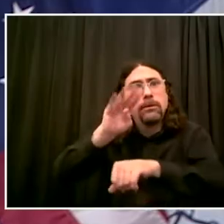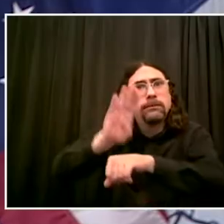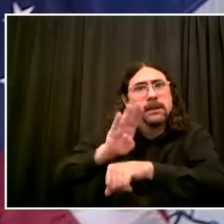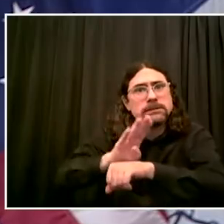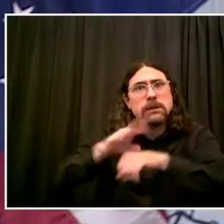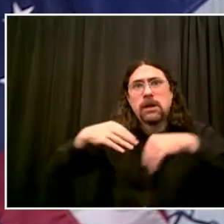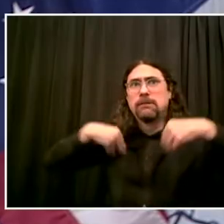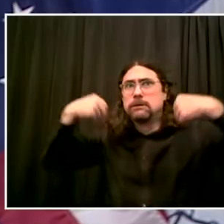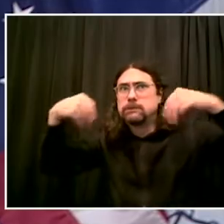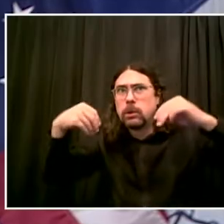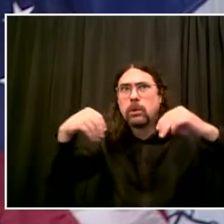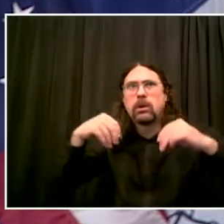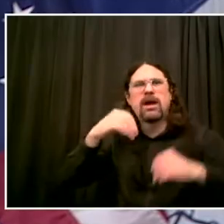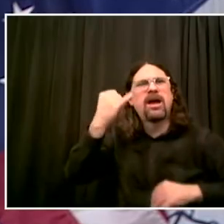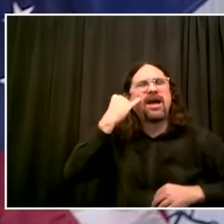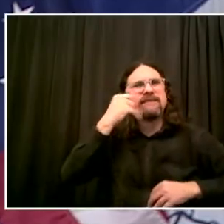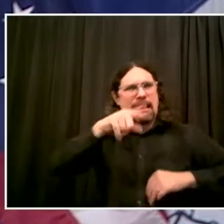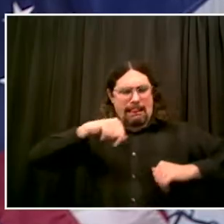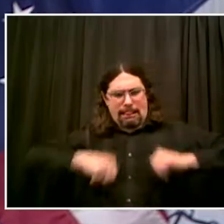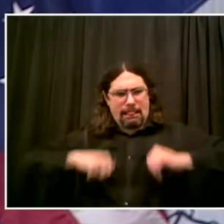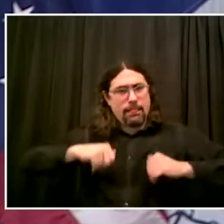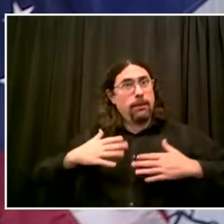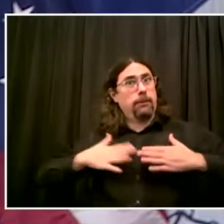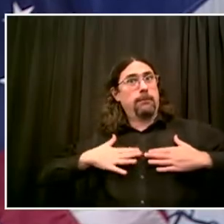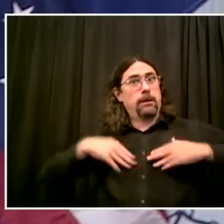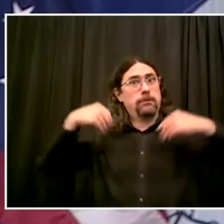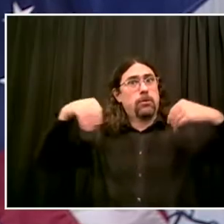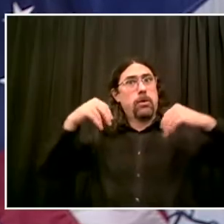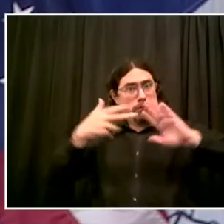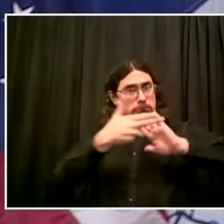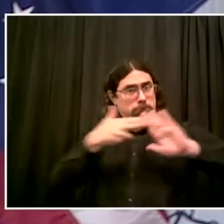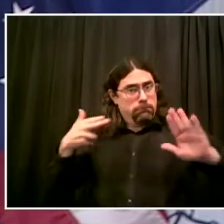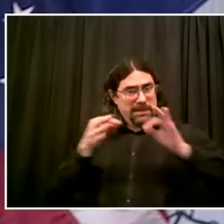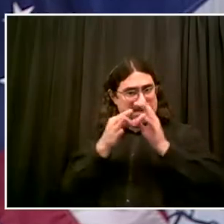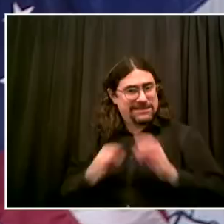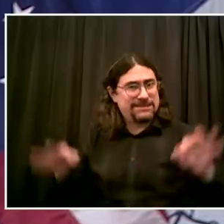BUSINESSES IF ANY OF IT IS NOT CLEAR PICK UP THE PHONE AND CALL THSE TAE T